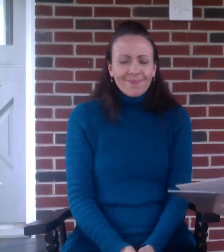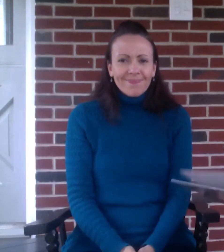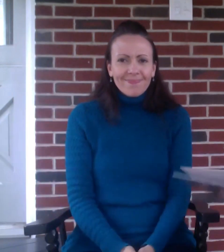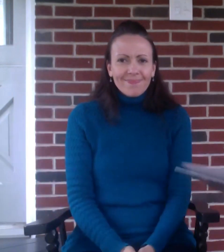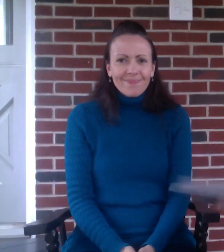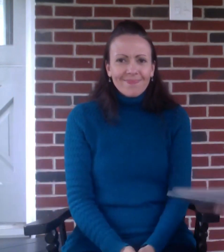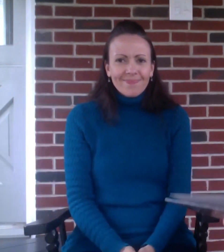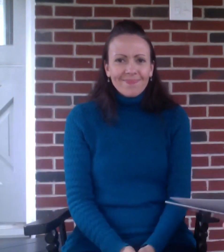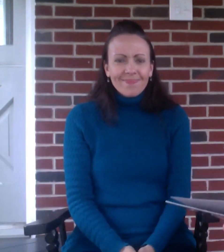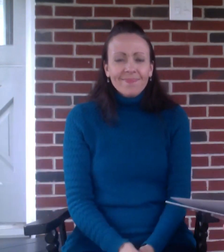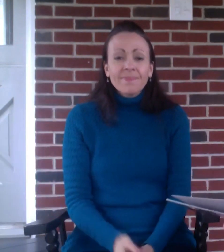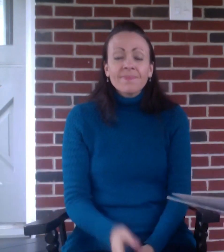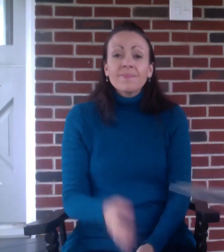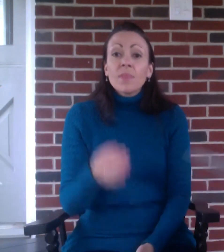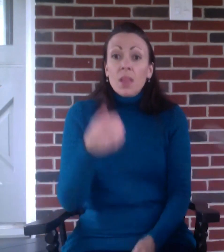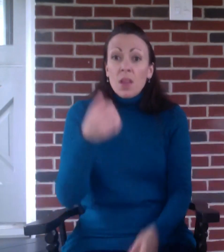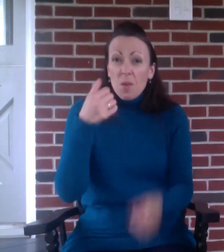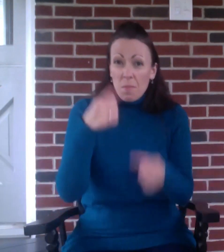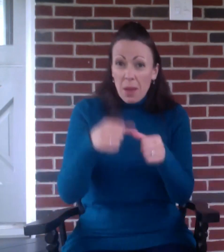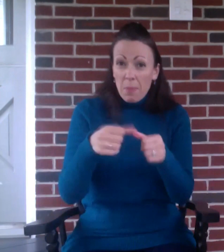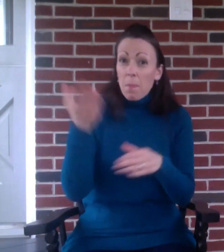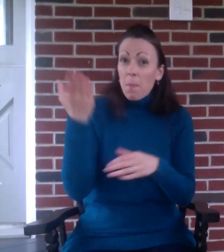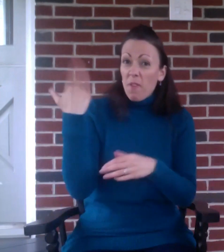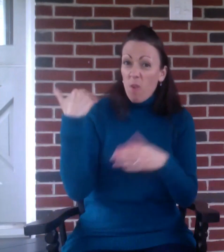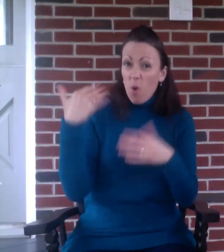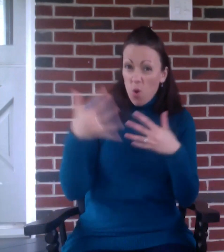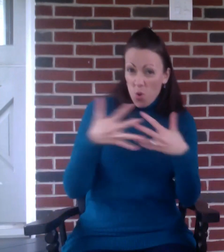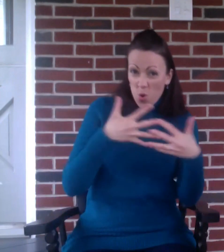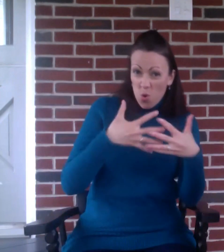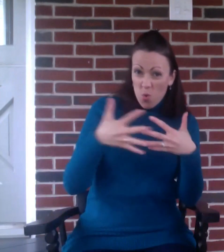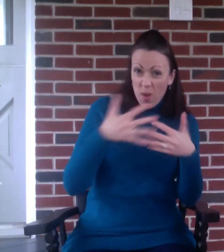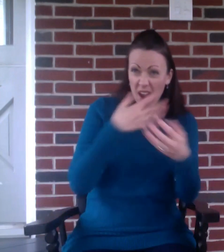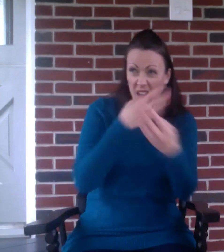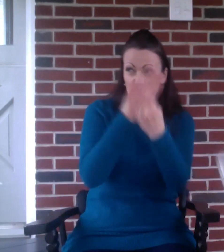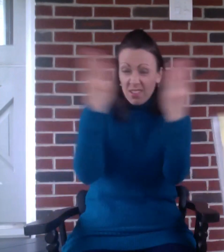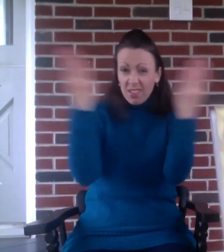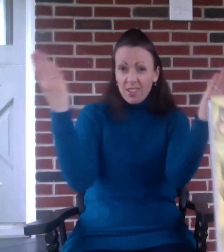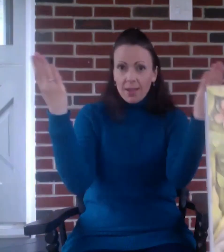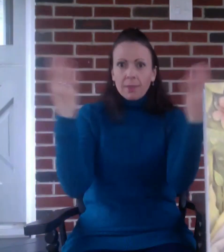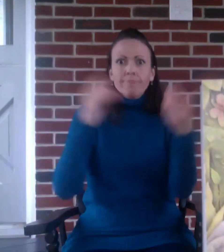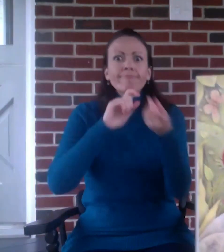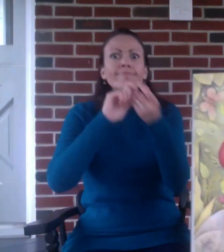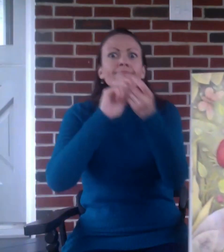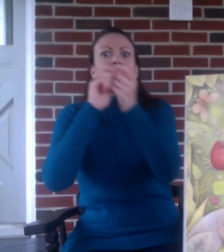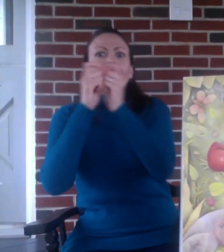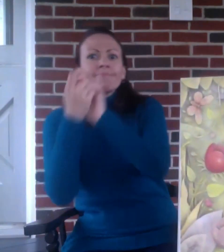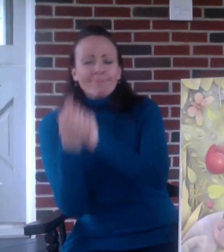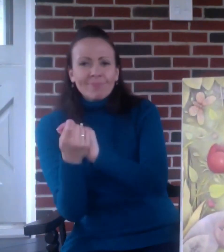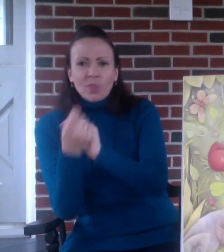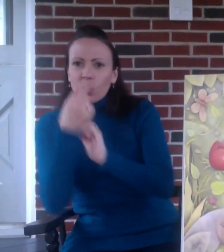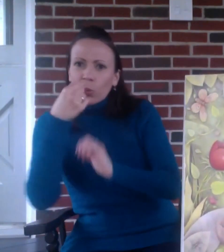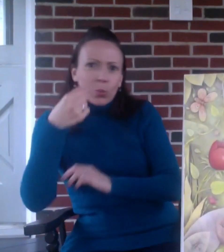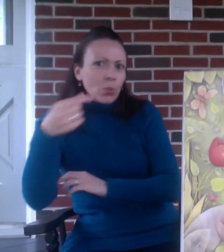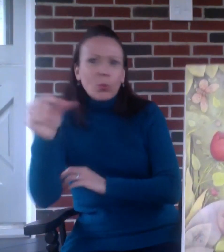Look at that same forest. We have lots of color, lots of light. You can't see this, but my daughters are